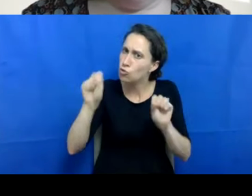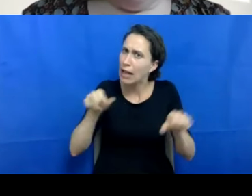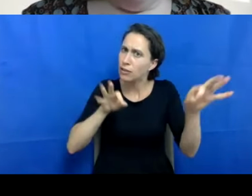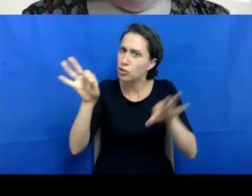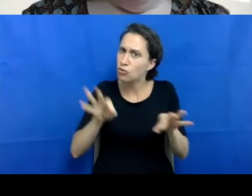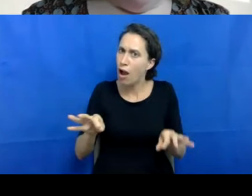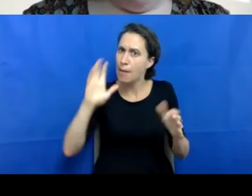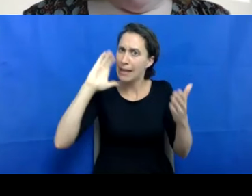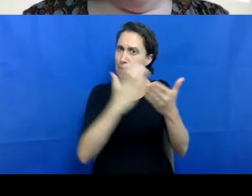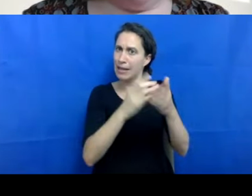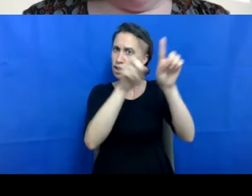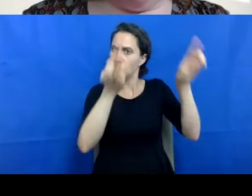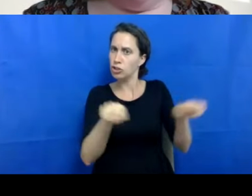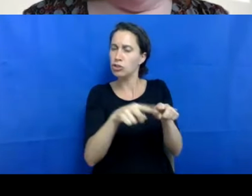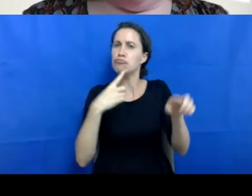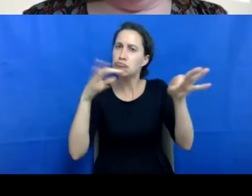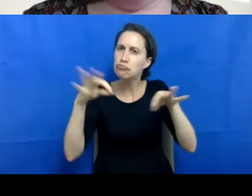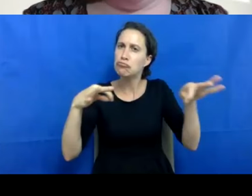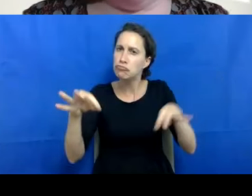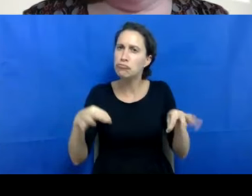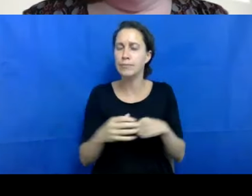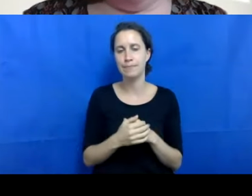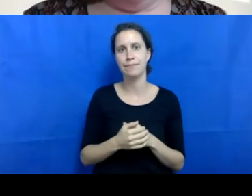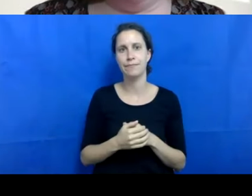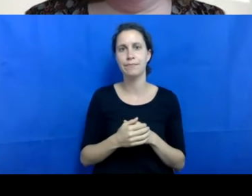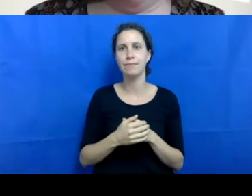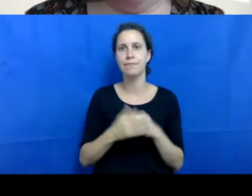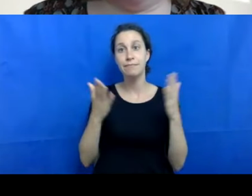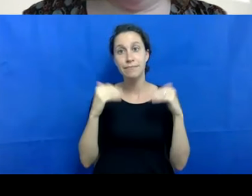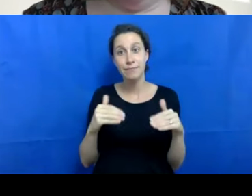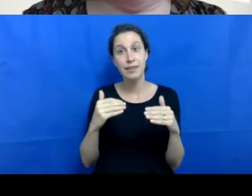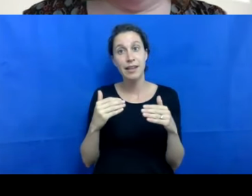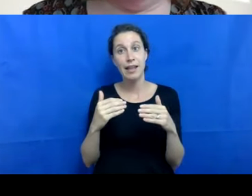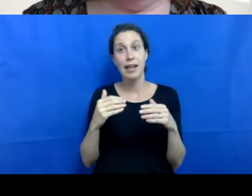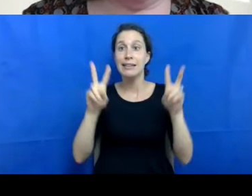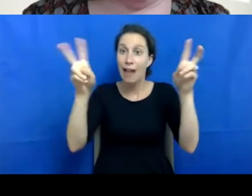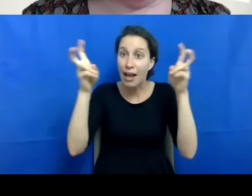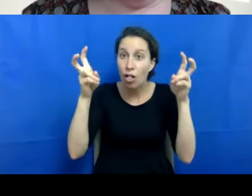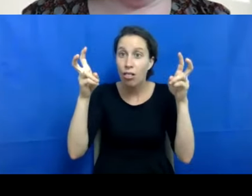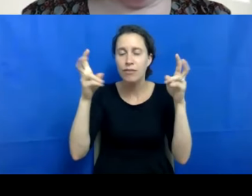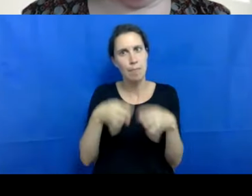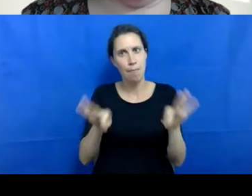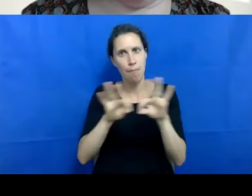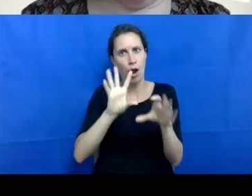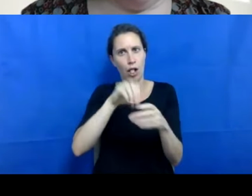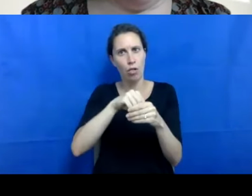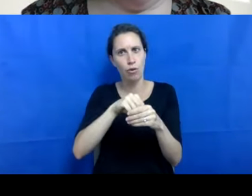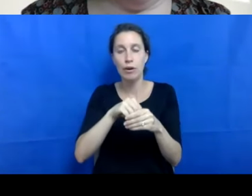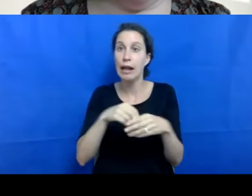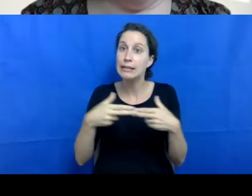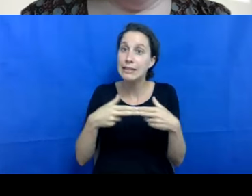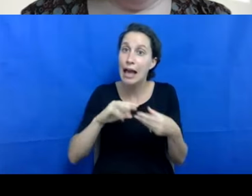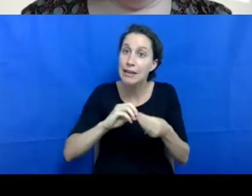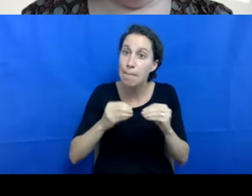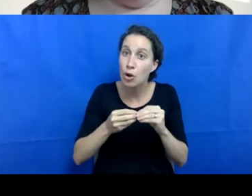Be sure to use titles and/or slide numbers to help orient participants where you are in your presentation.